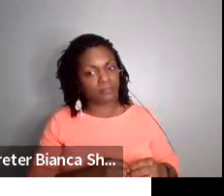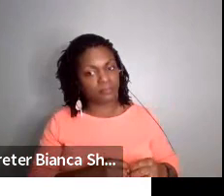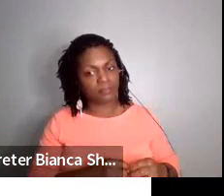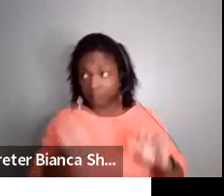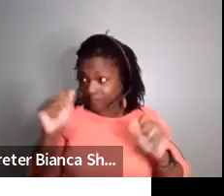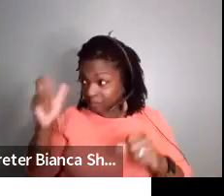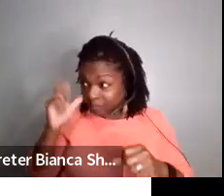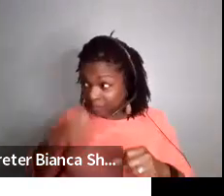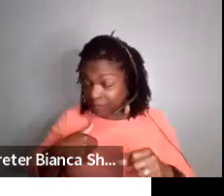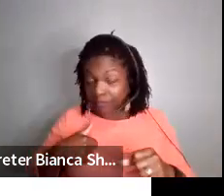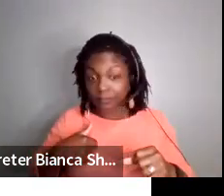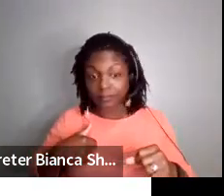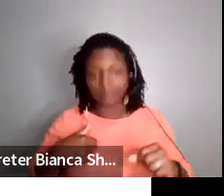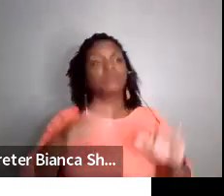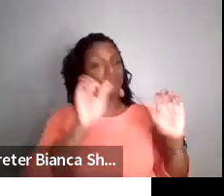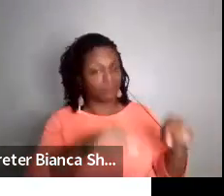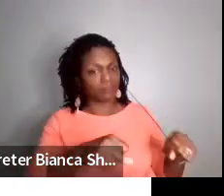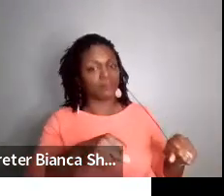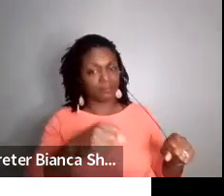Can you hear me I can't but it's much better than before.